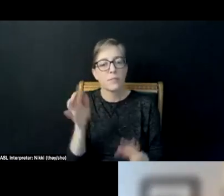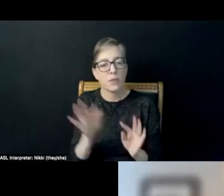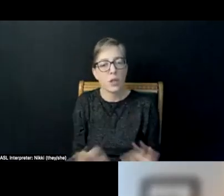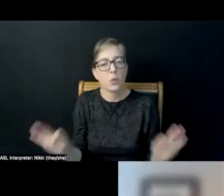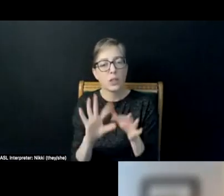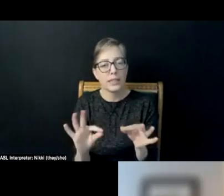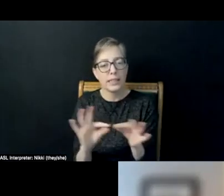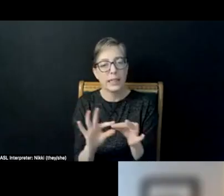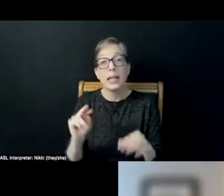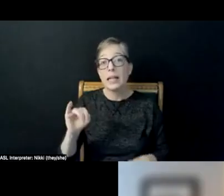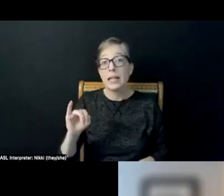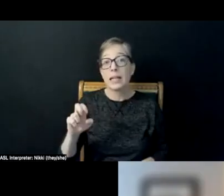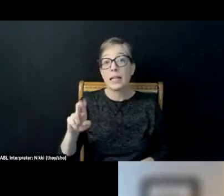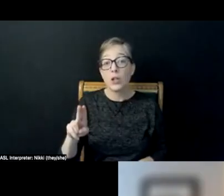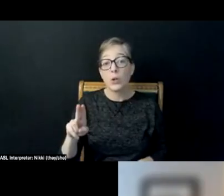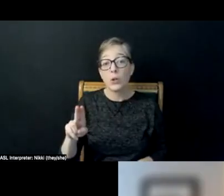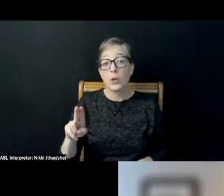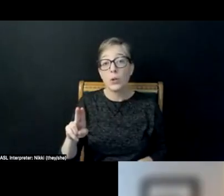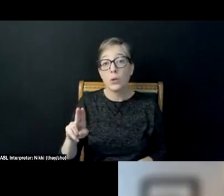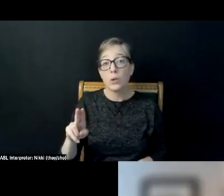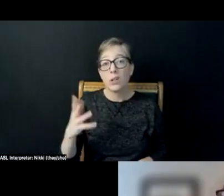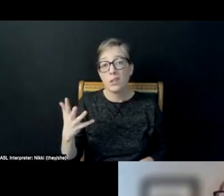it does on TV or in movies, as well.